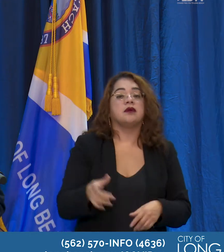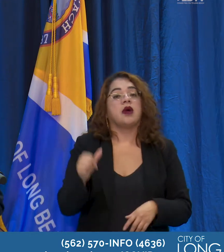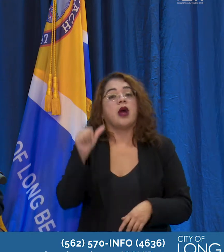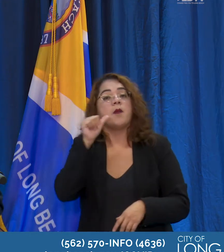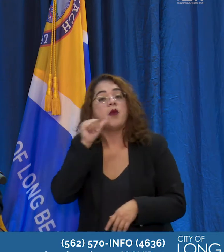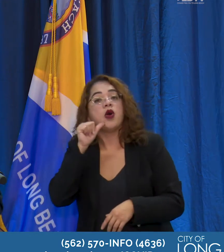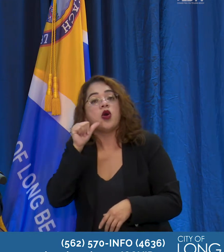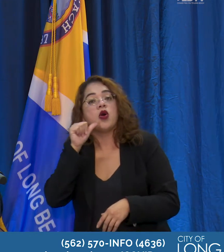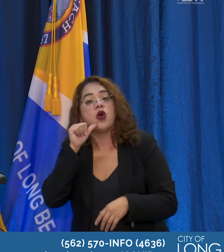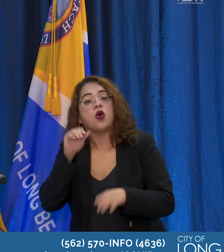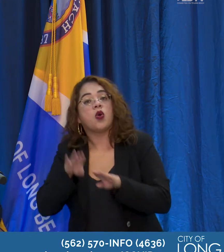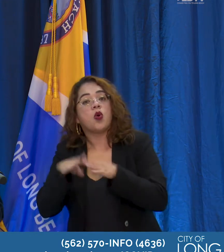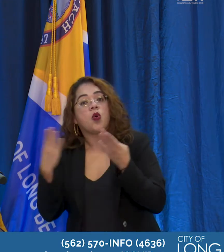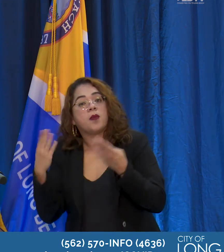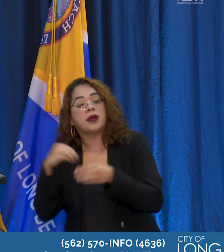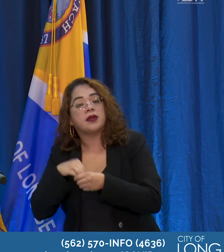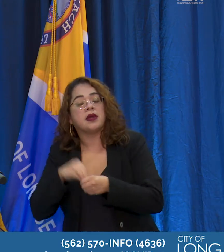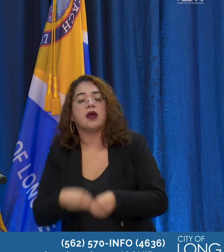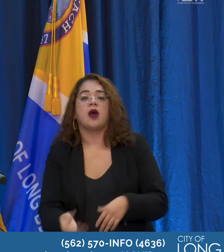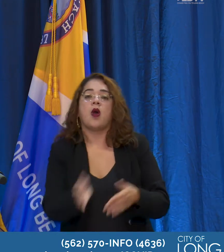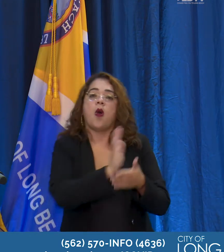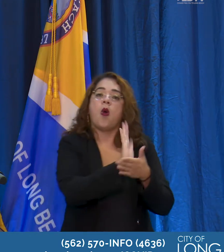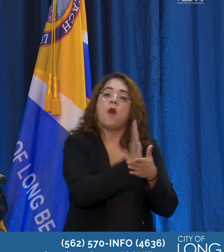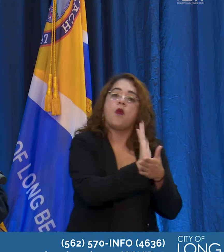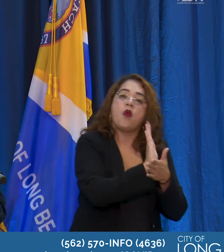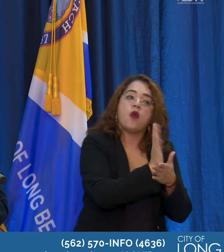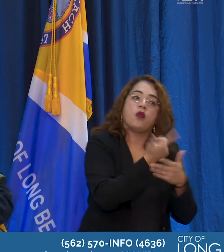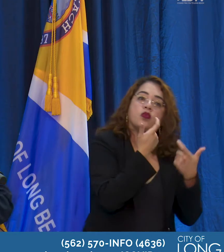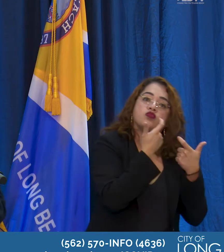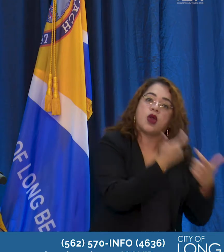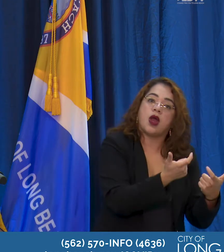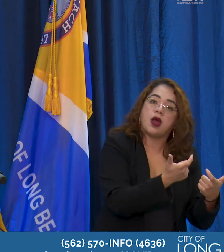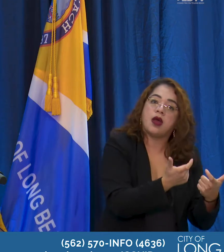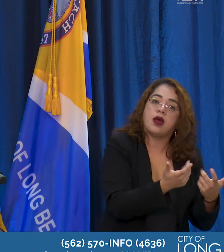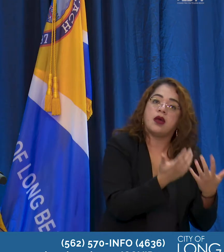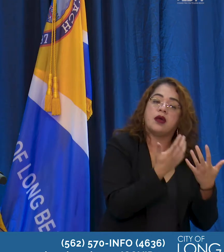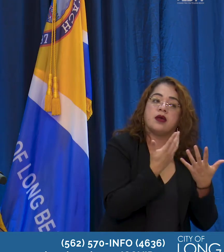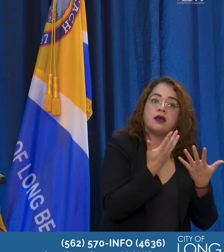When can movie theaters reopen? And I want to just remind everyone